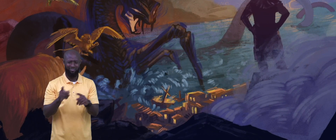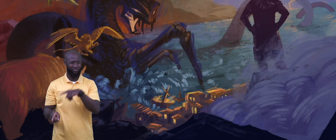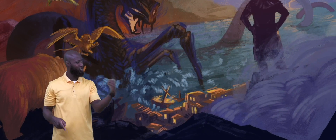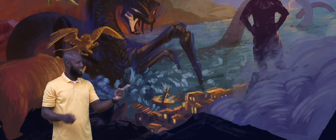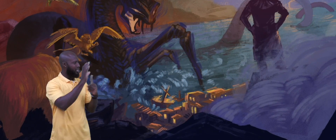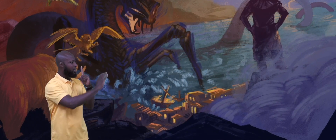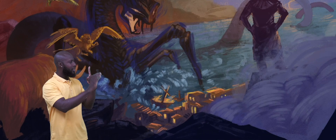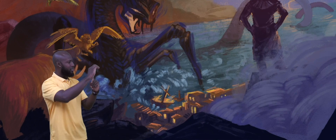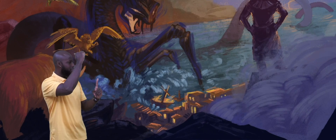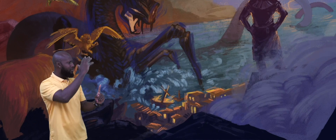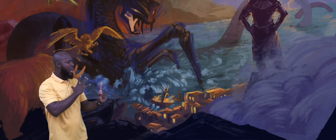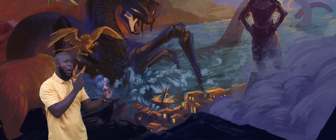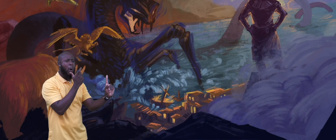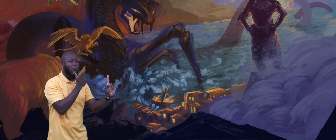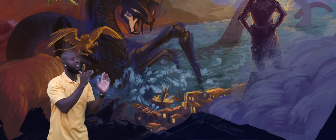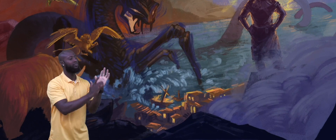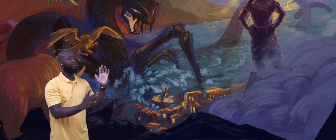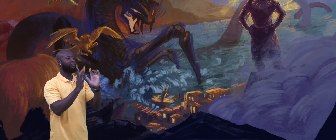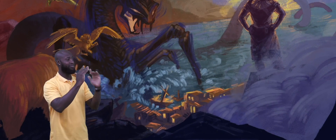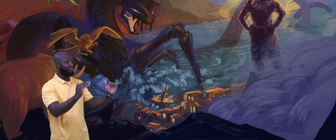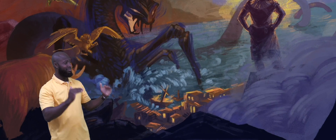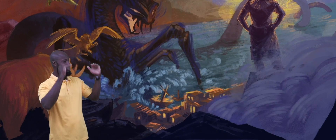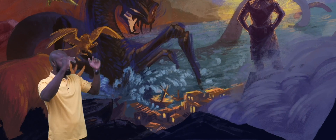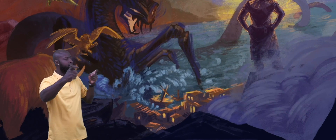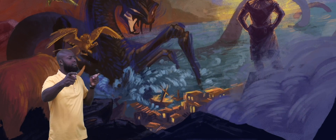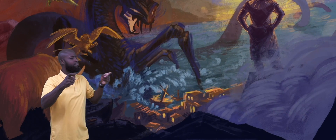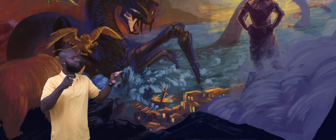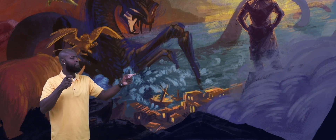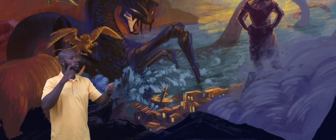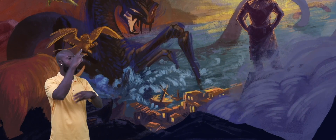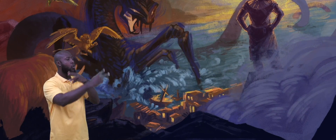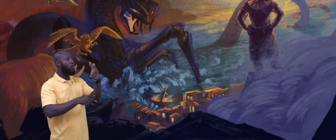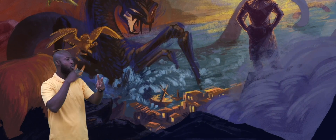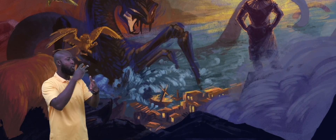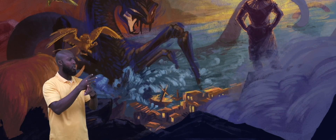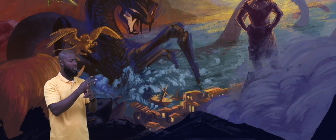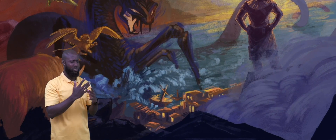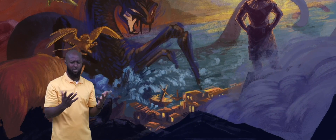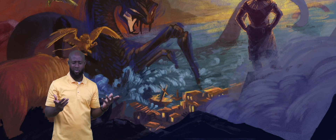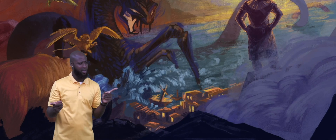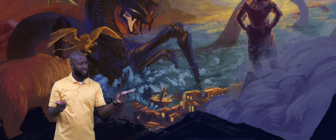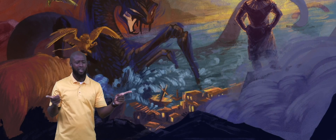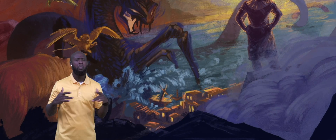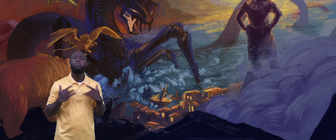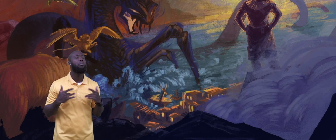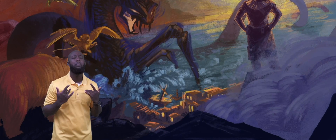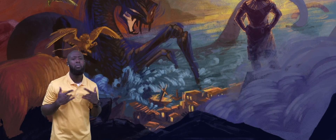And then a character called “the son of man” is exalted to rule the world. What is going on?